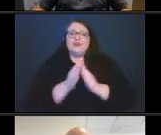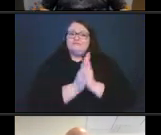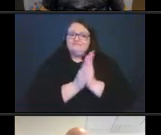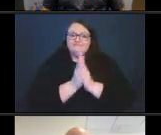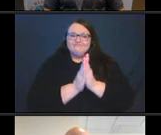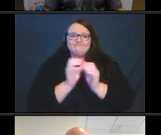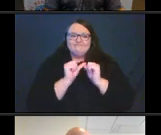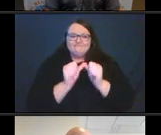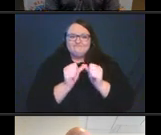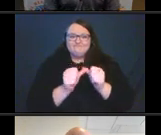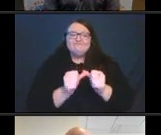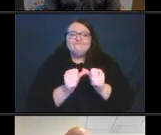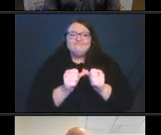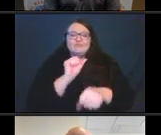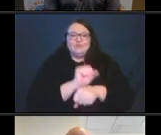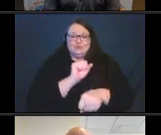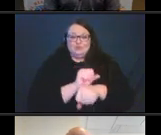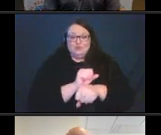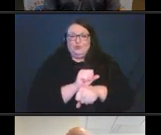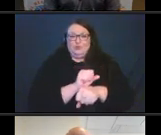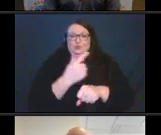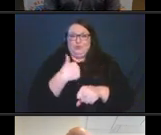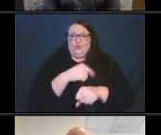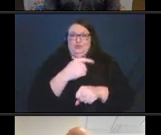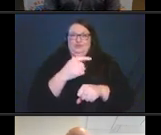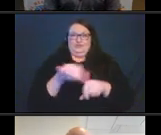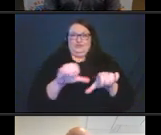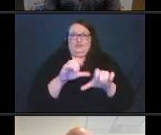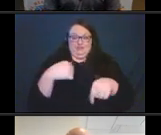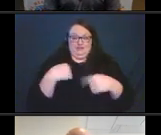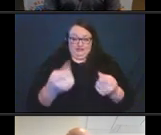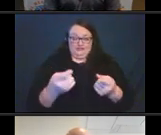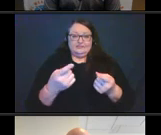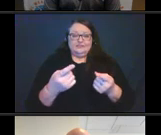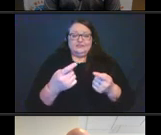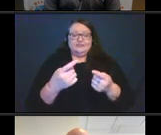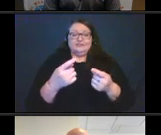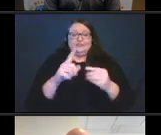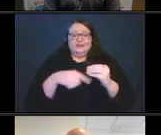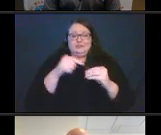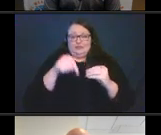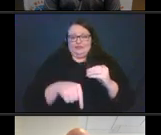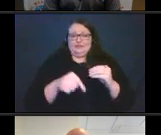the work that is so well represented by the subject of today's webinar, which is HeatRisk.